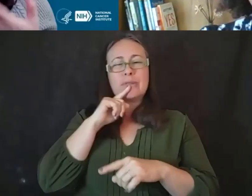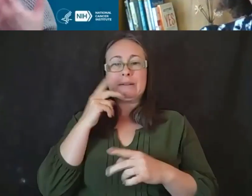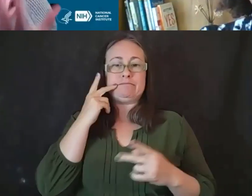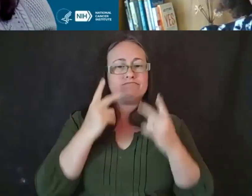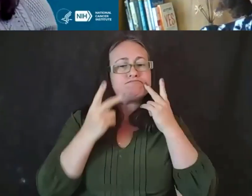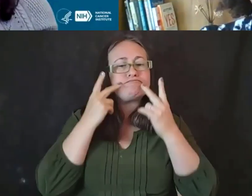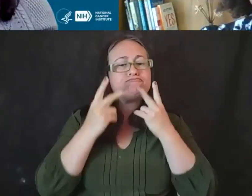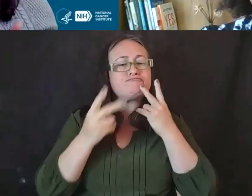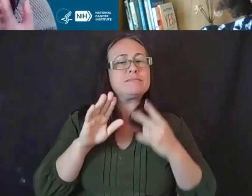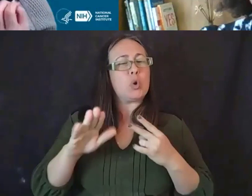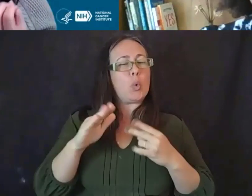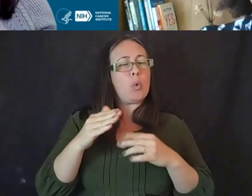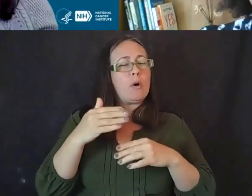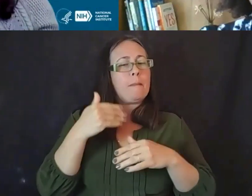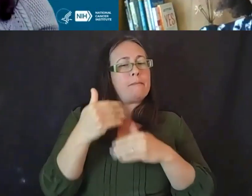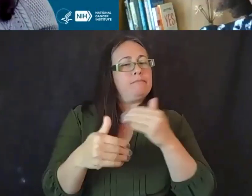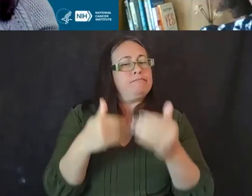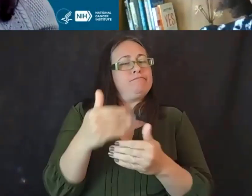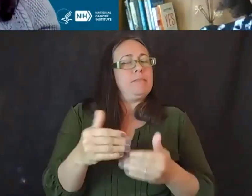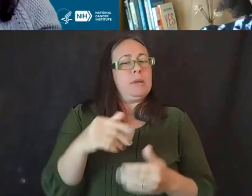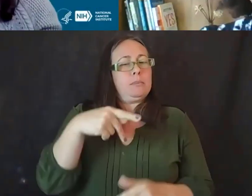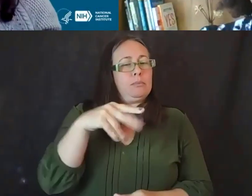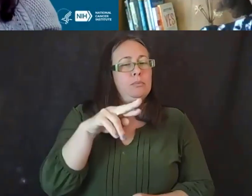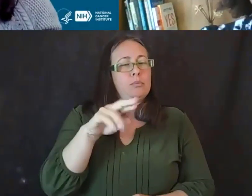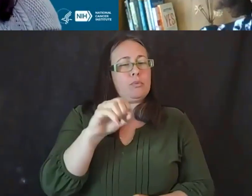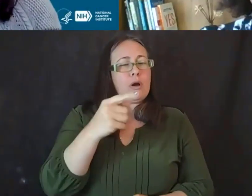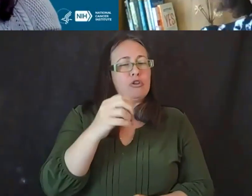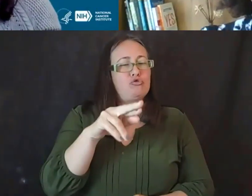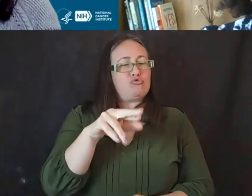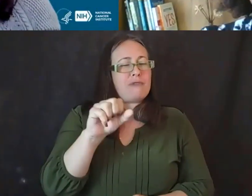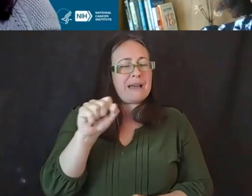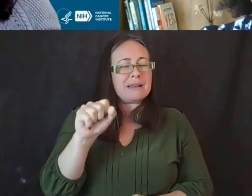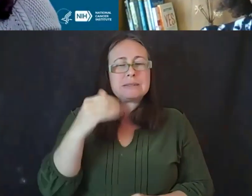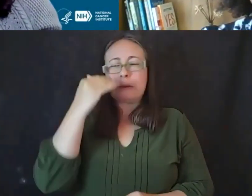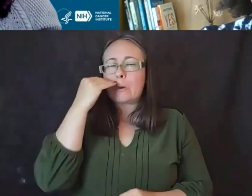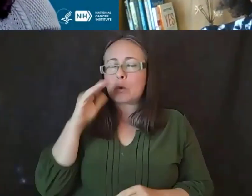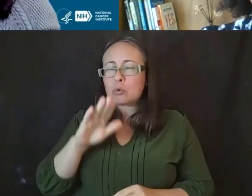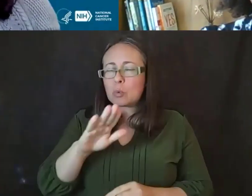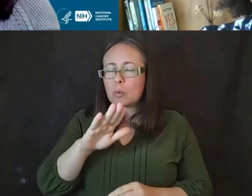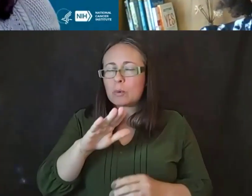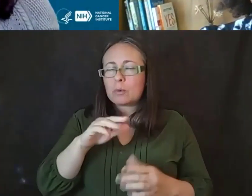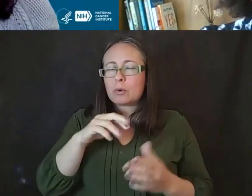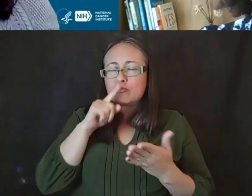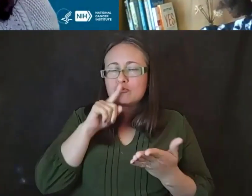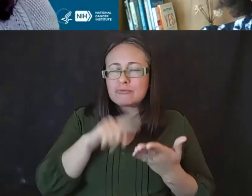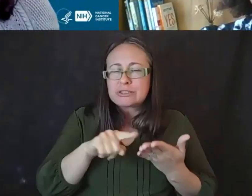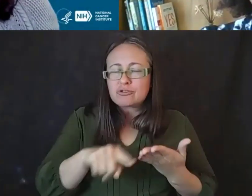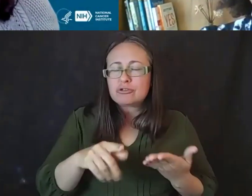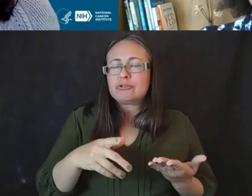type five award for your second or third year, and once you've received that award,